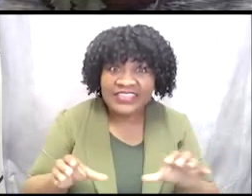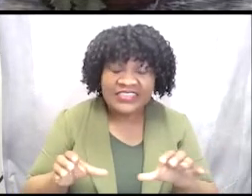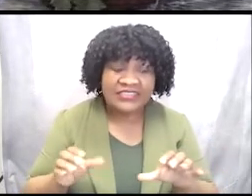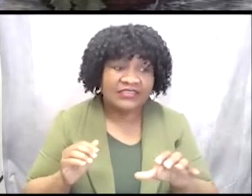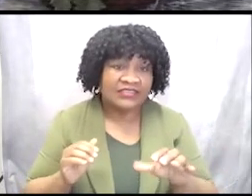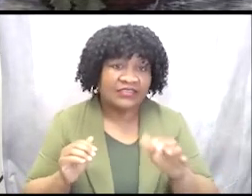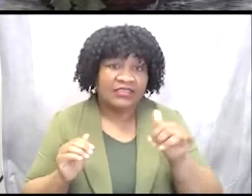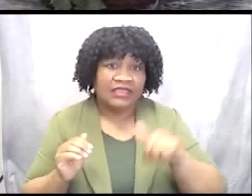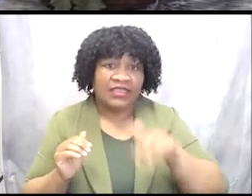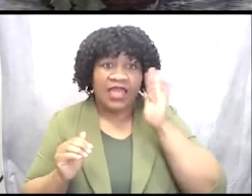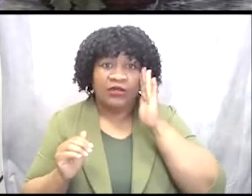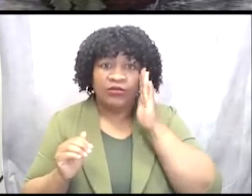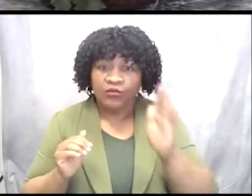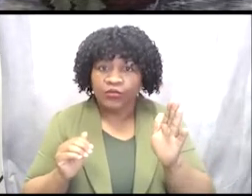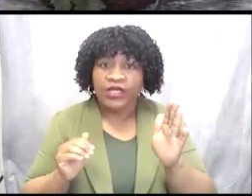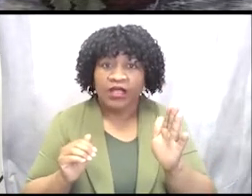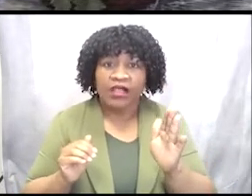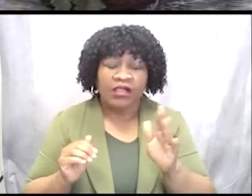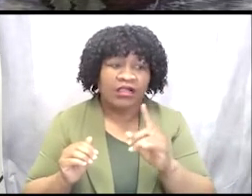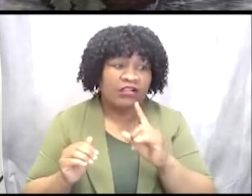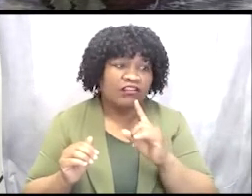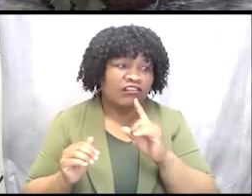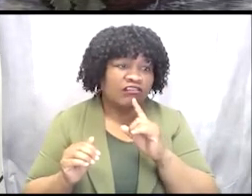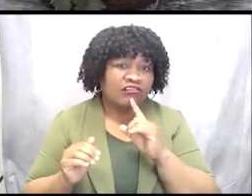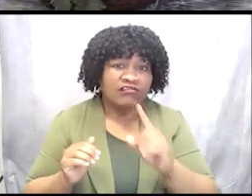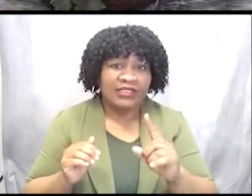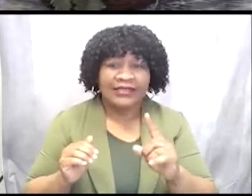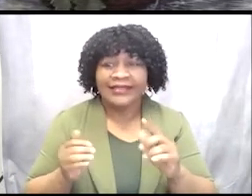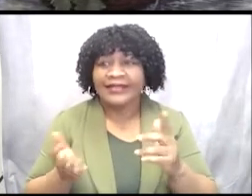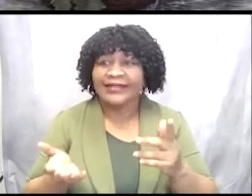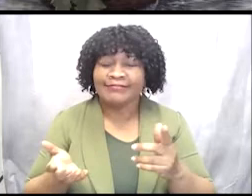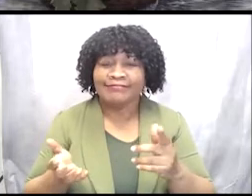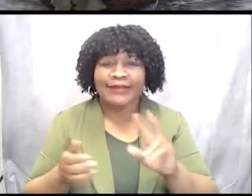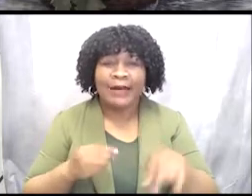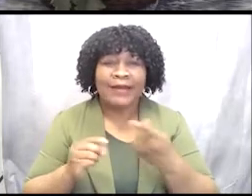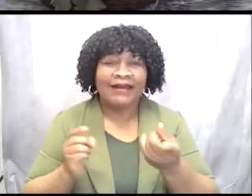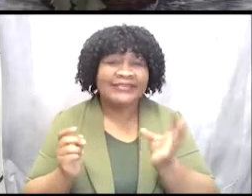that really are not about rhetoric.